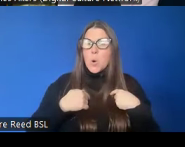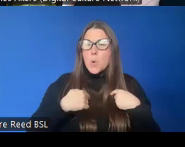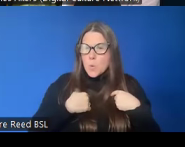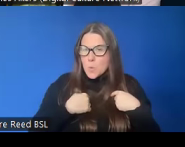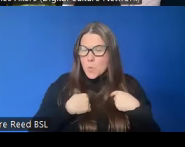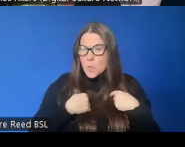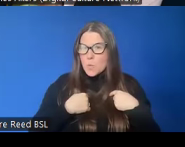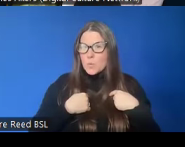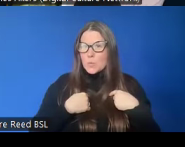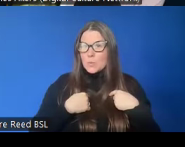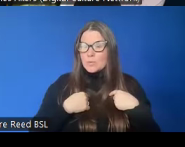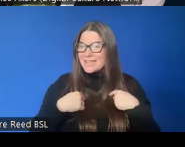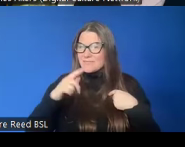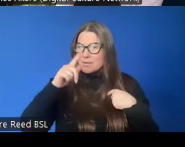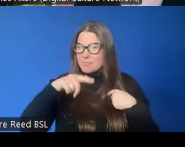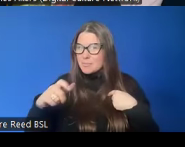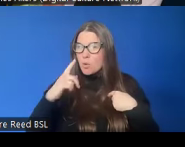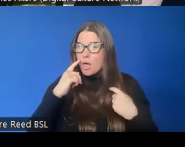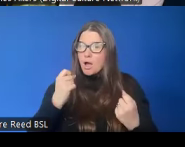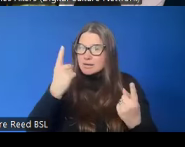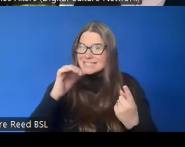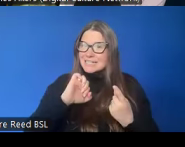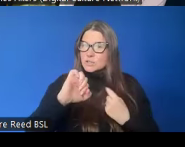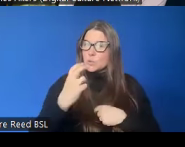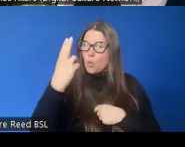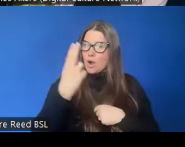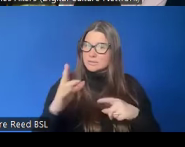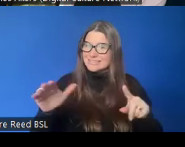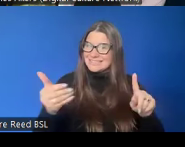what your artistic objectives are and what you're trying to do, you can add